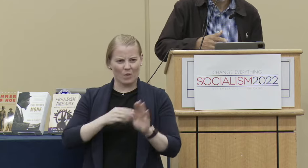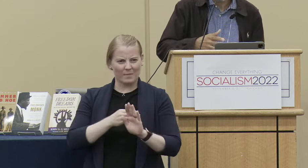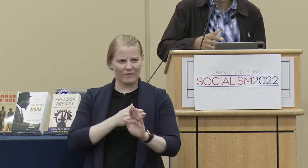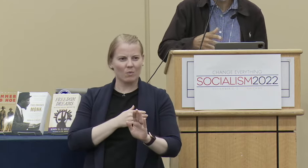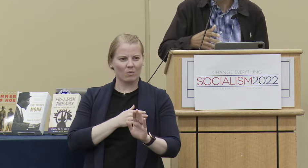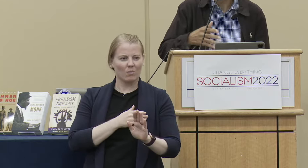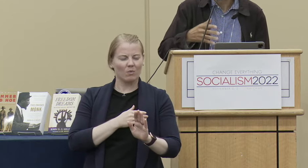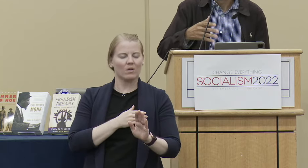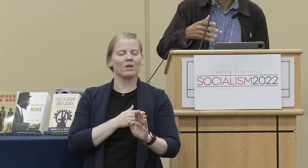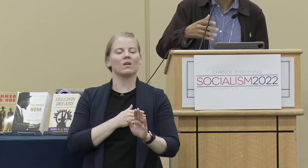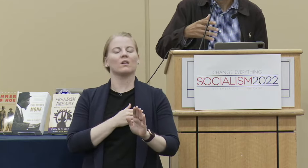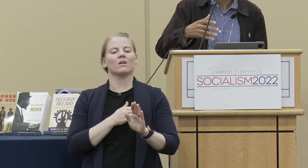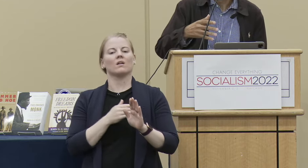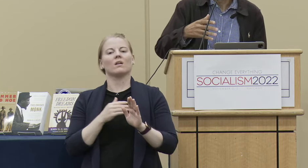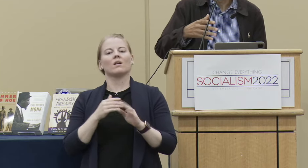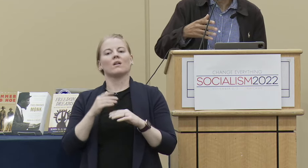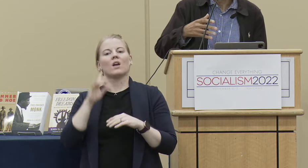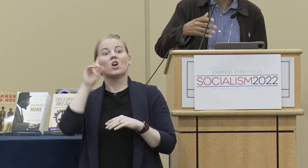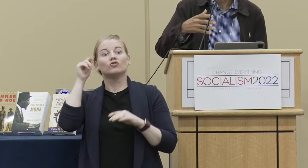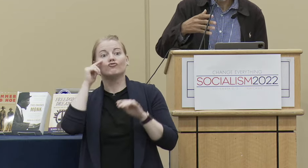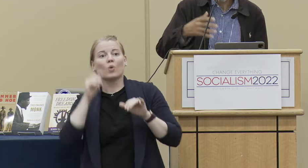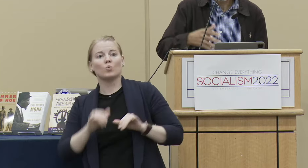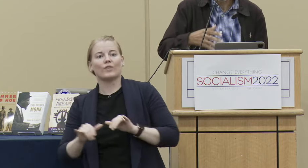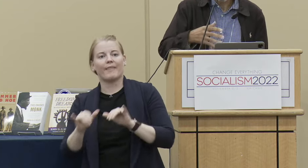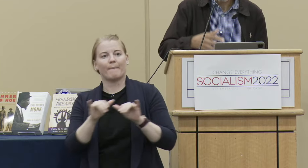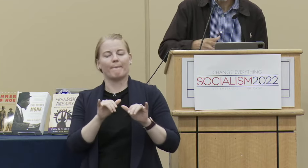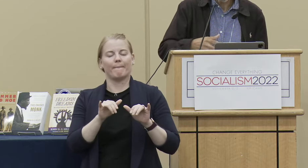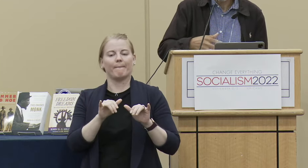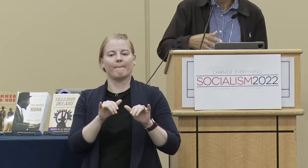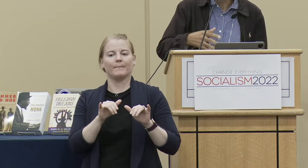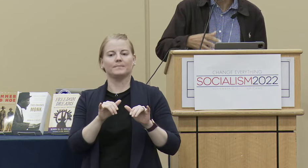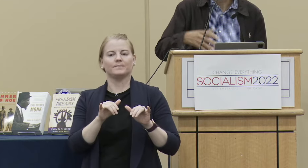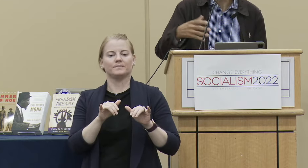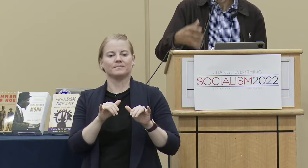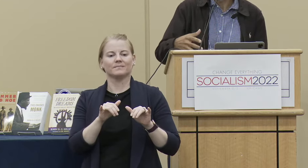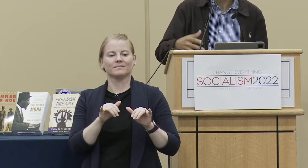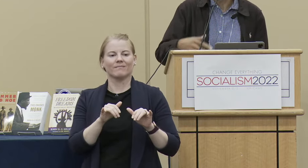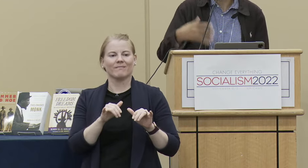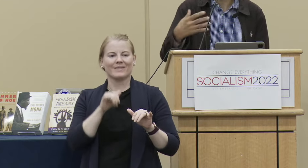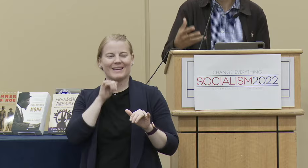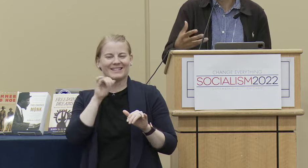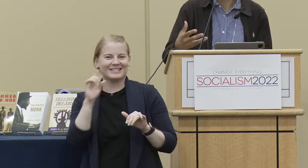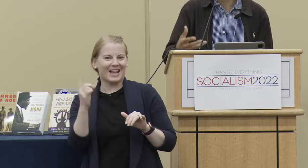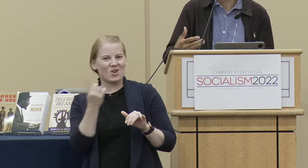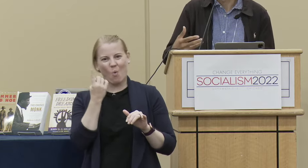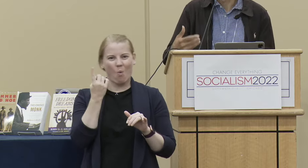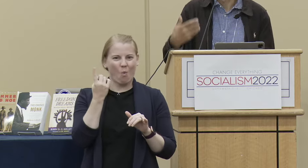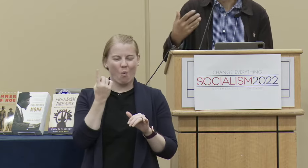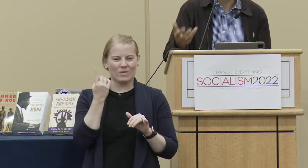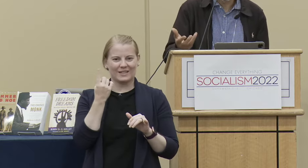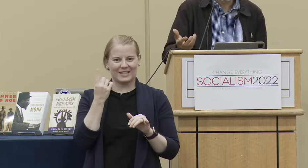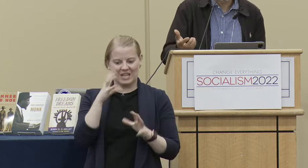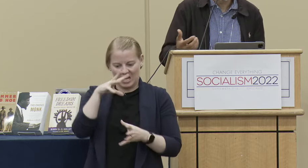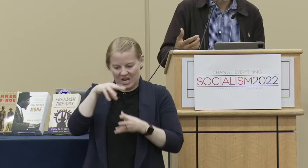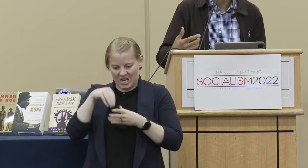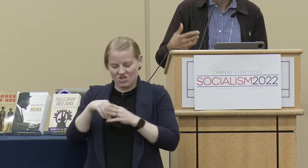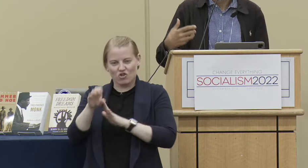book , and some of you read it before. Socialism wasn't just